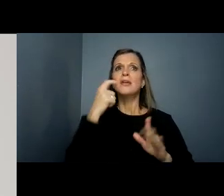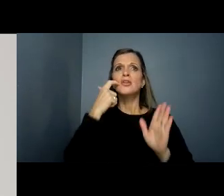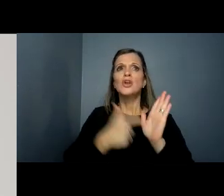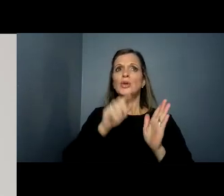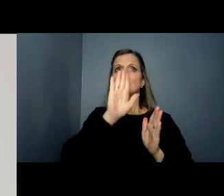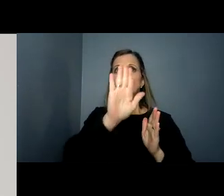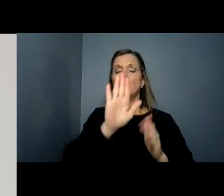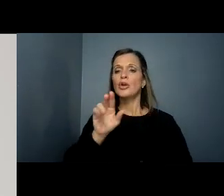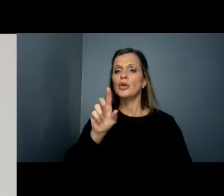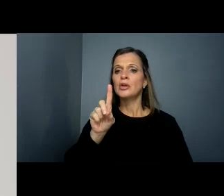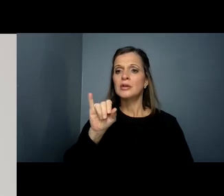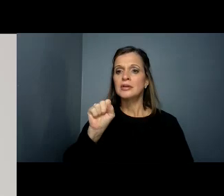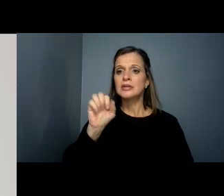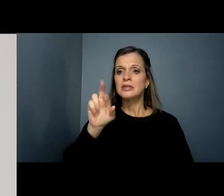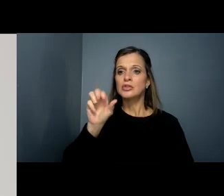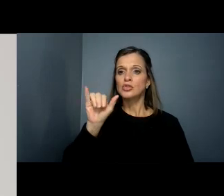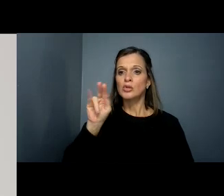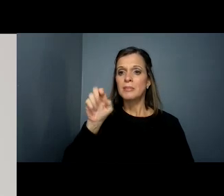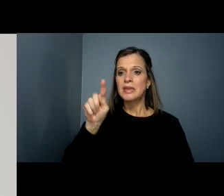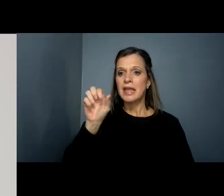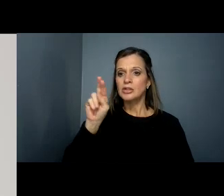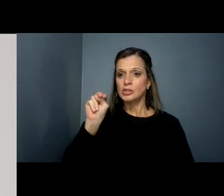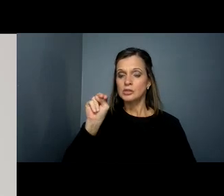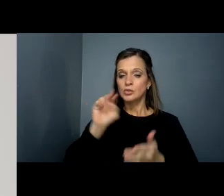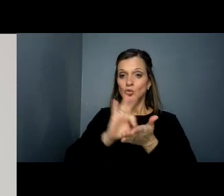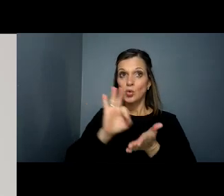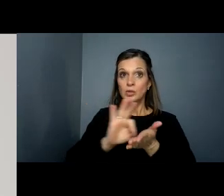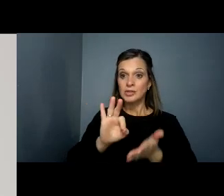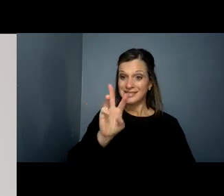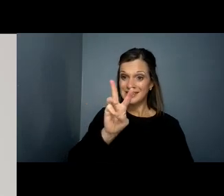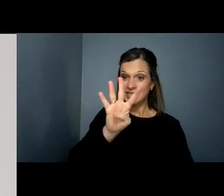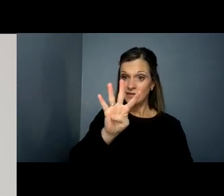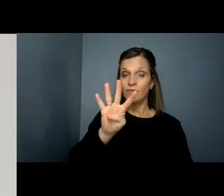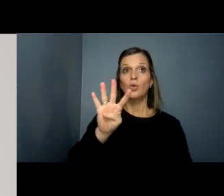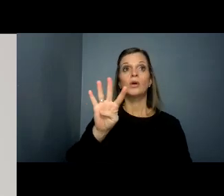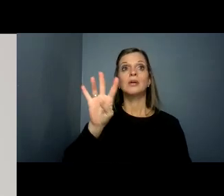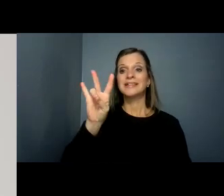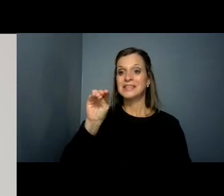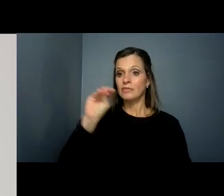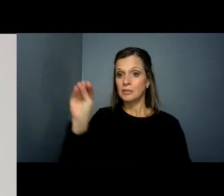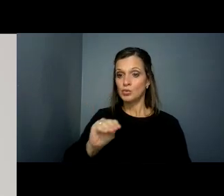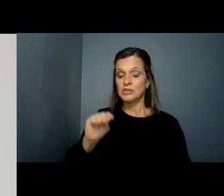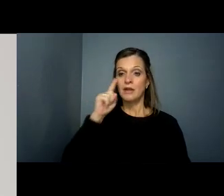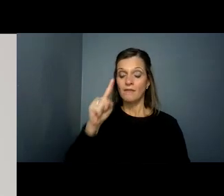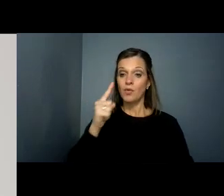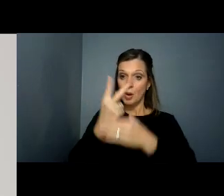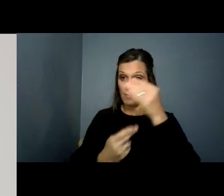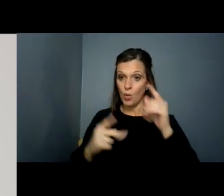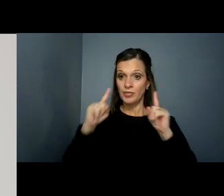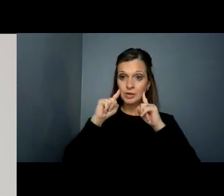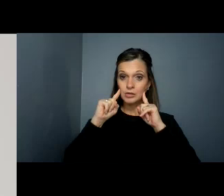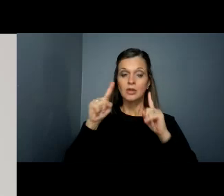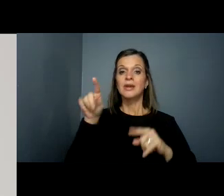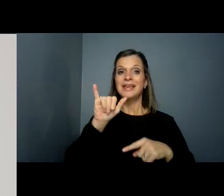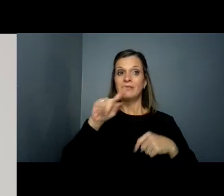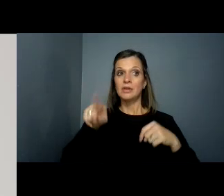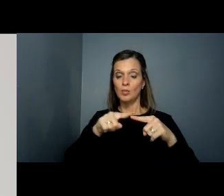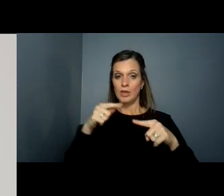They're 64 and 68% for the right and left ear. So even when we presented that sound to them at